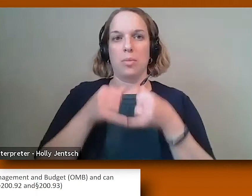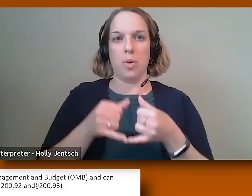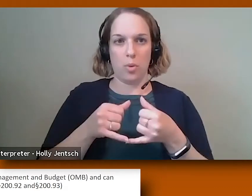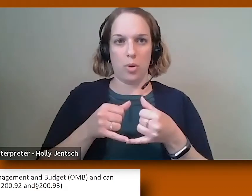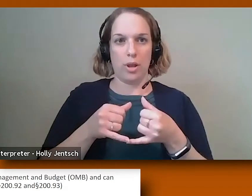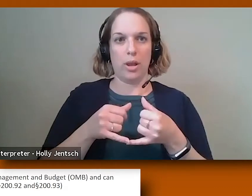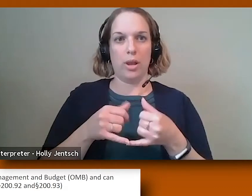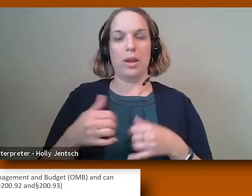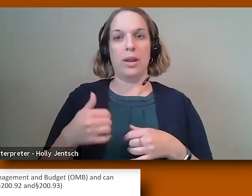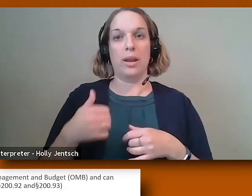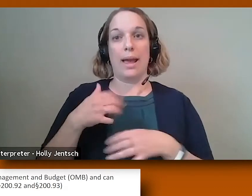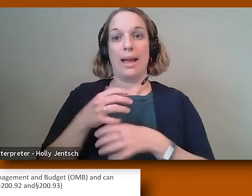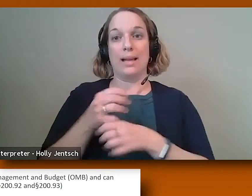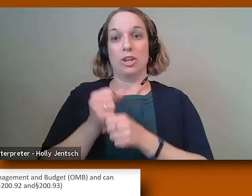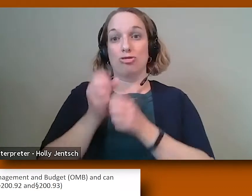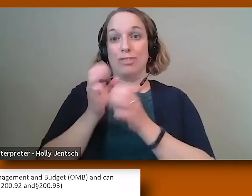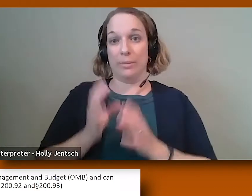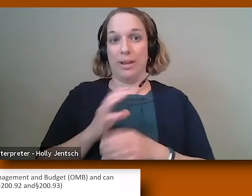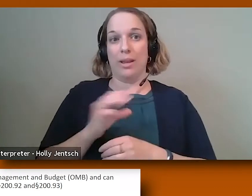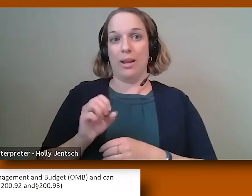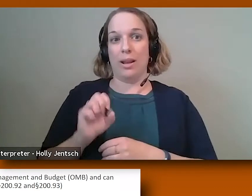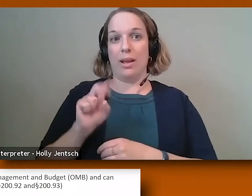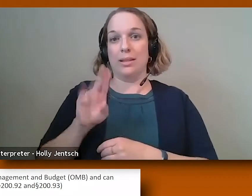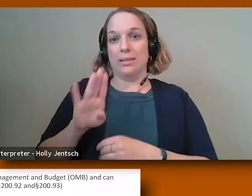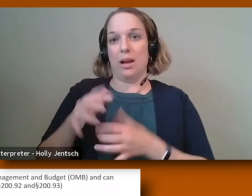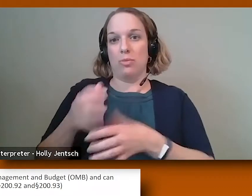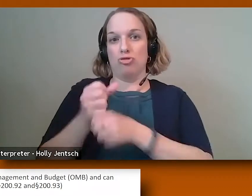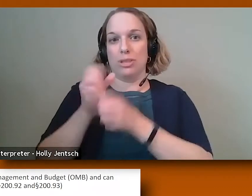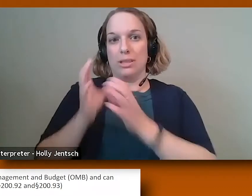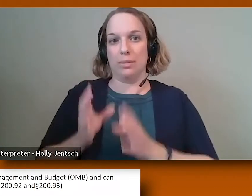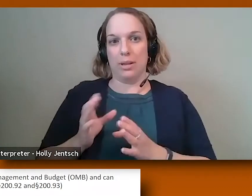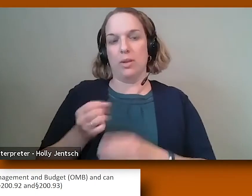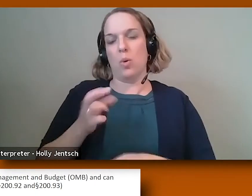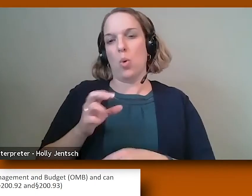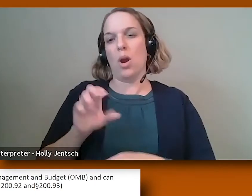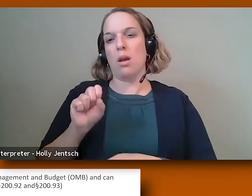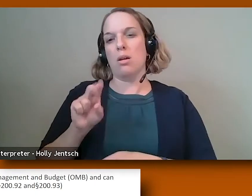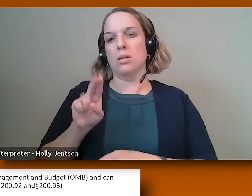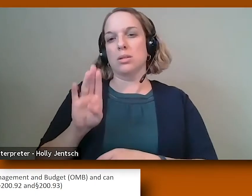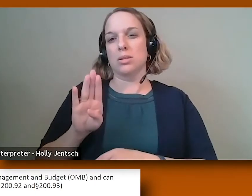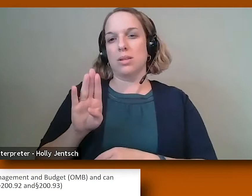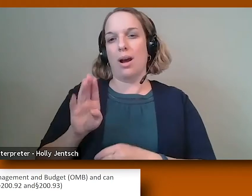and a subrecipient, also known as a subawardee, and these definitions come